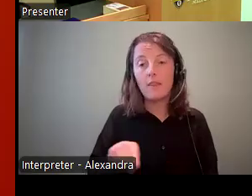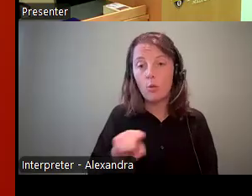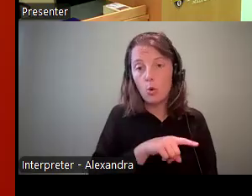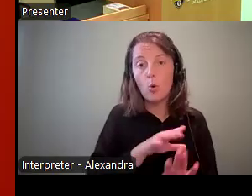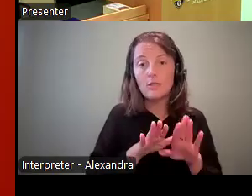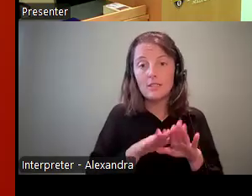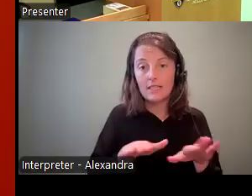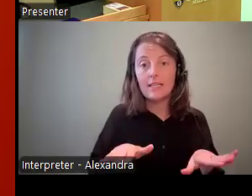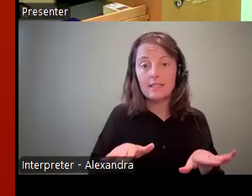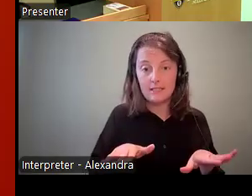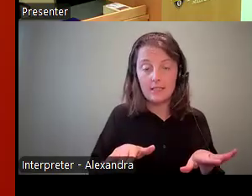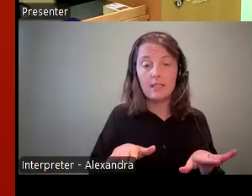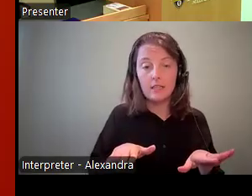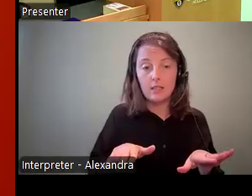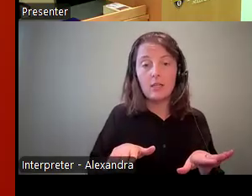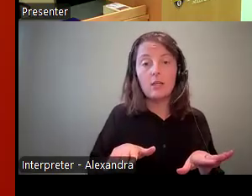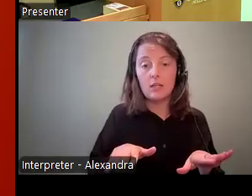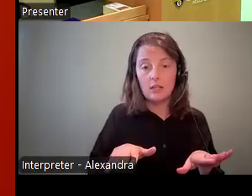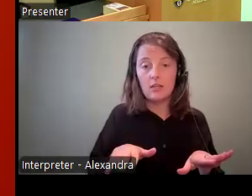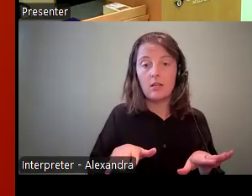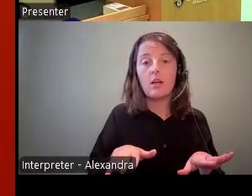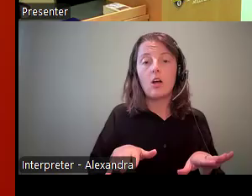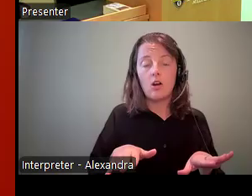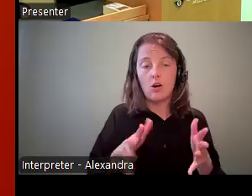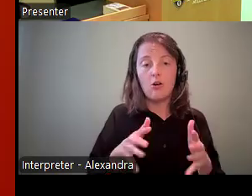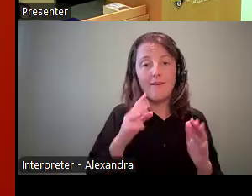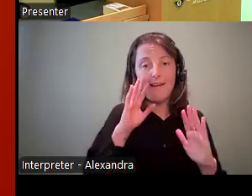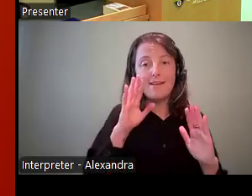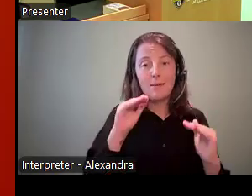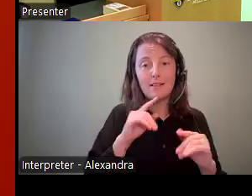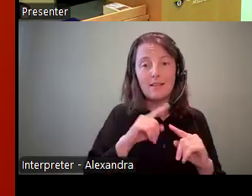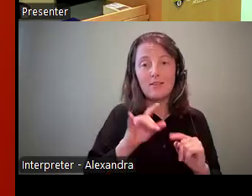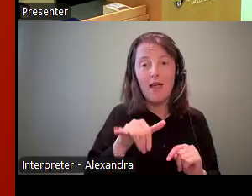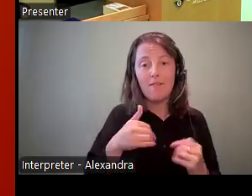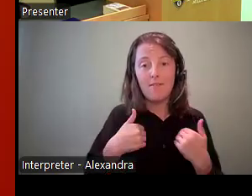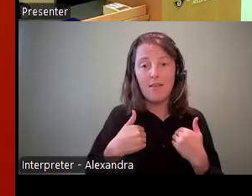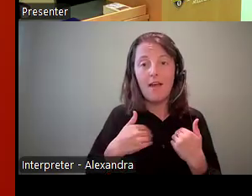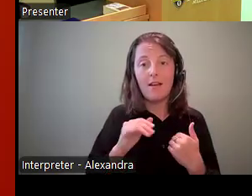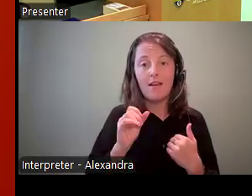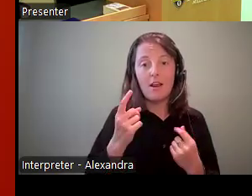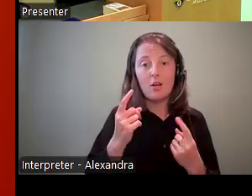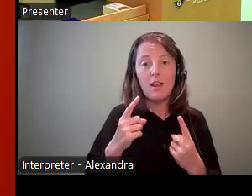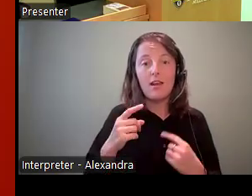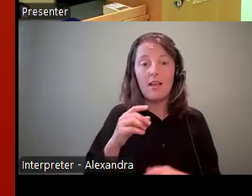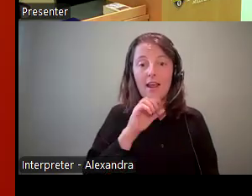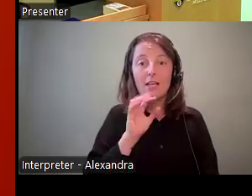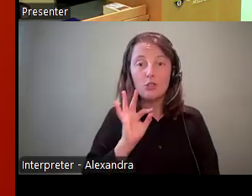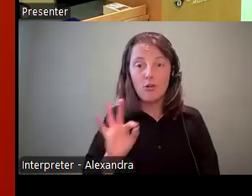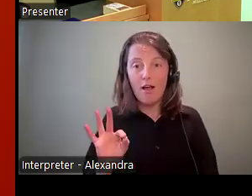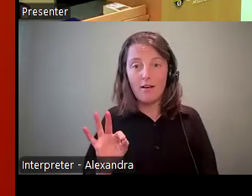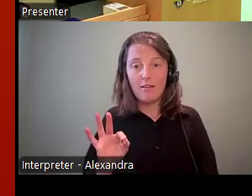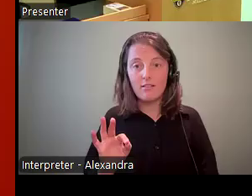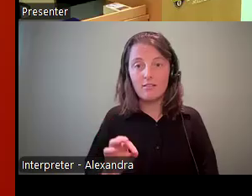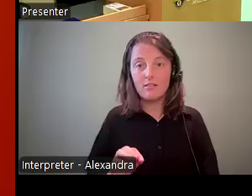to have the understanding of a 9-year-old. Oh, I thought he was older. I thought she was older. I